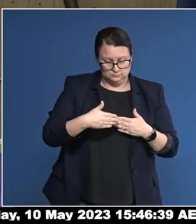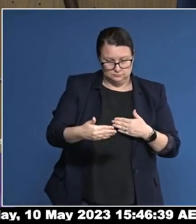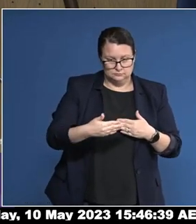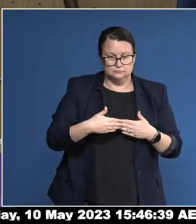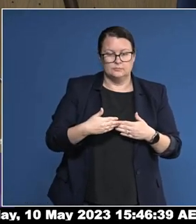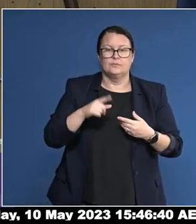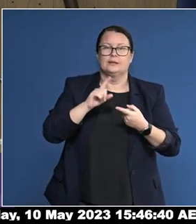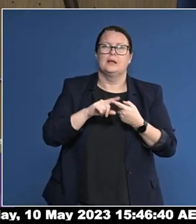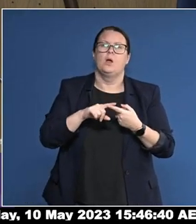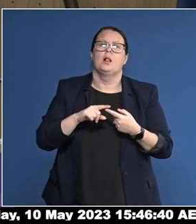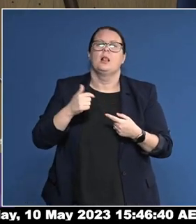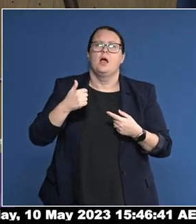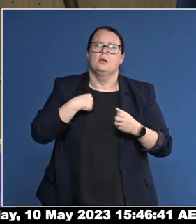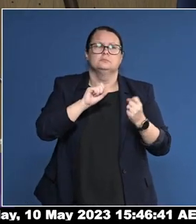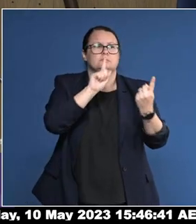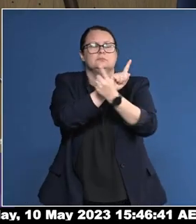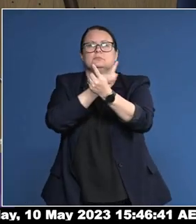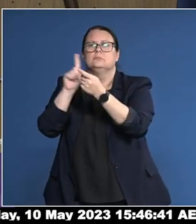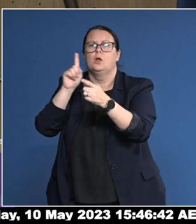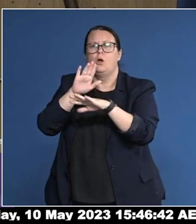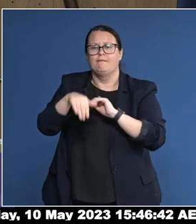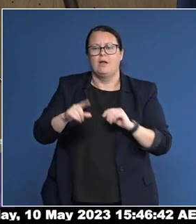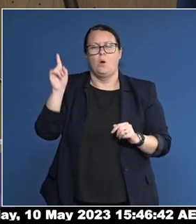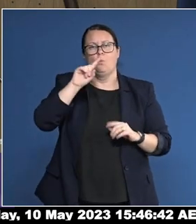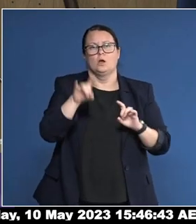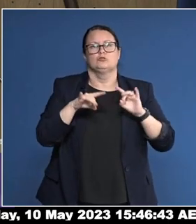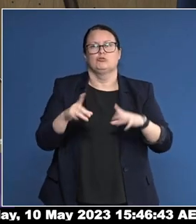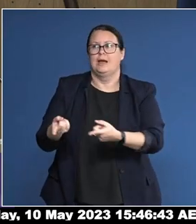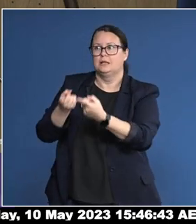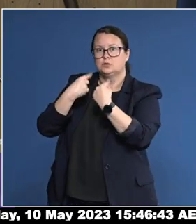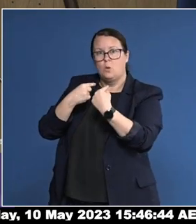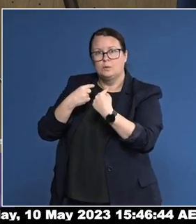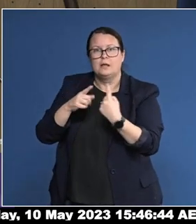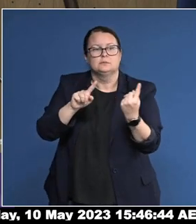Australia Told Us information session which aim to inform people with disabilities, their